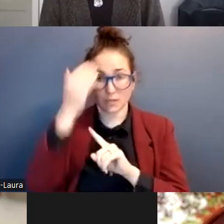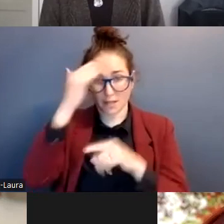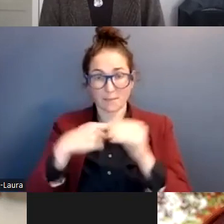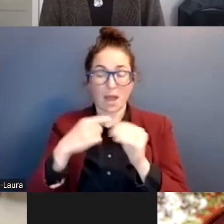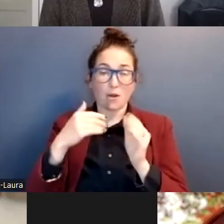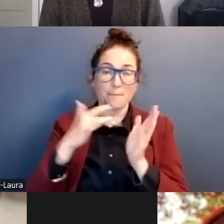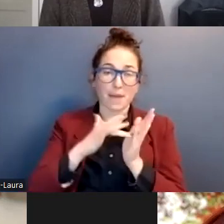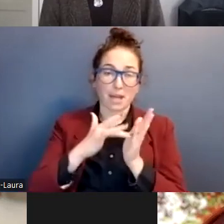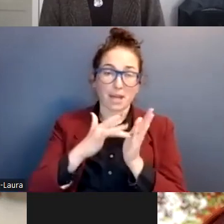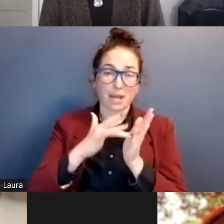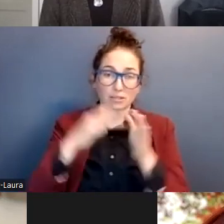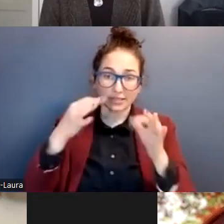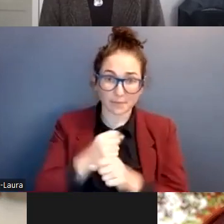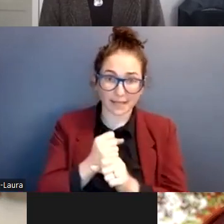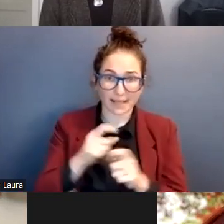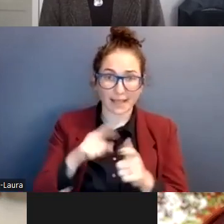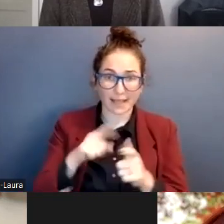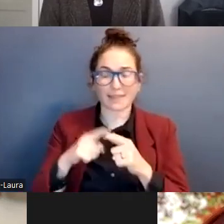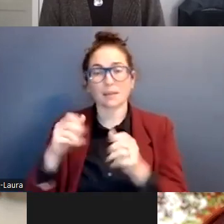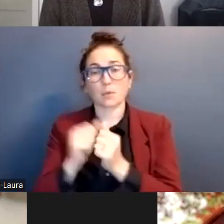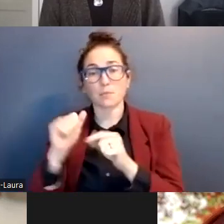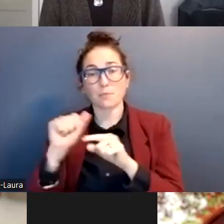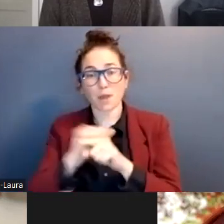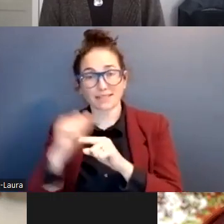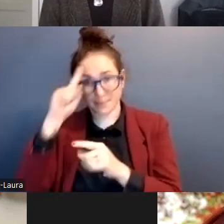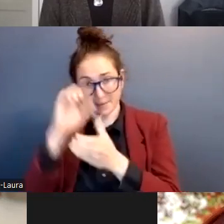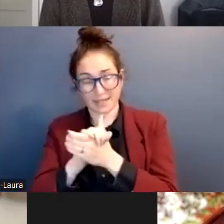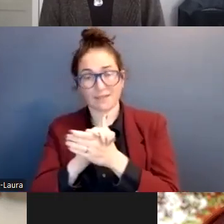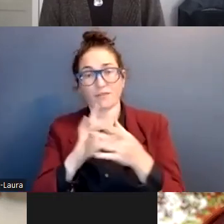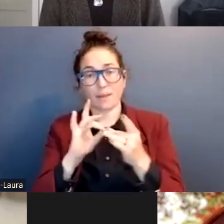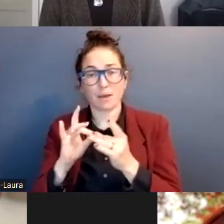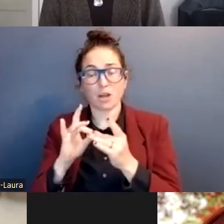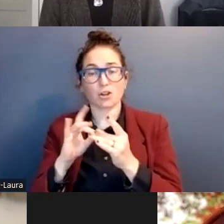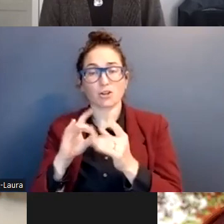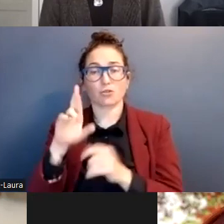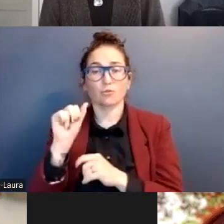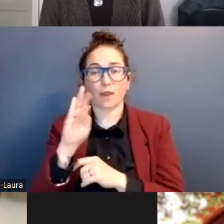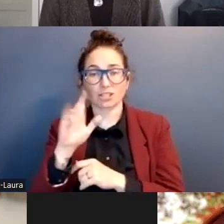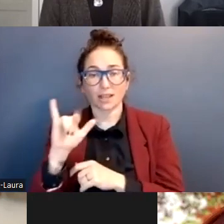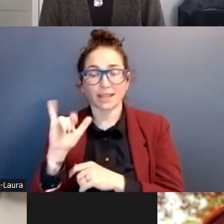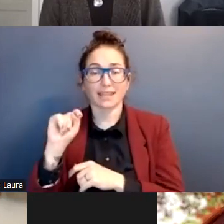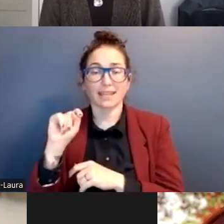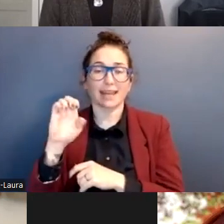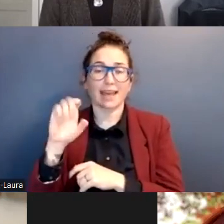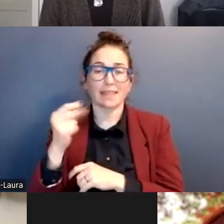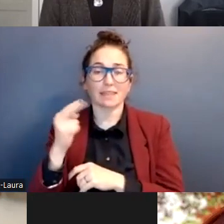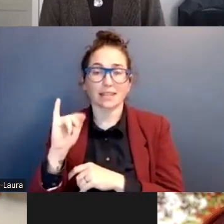practices and beliefs among racially, ethnically, and culturally diverse persons with